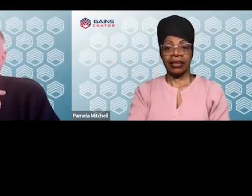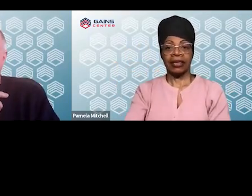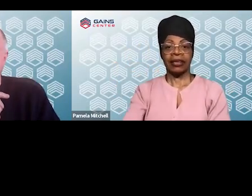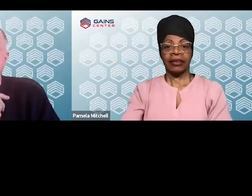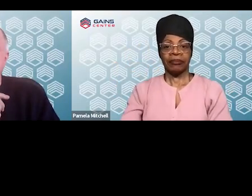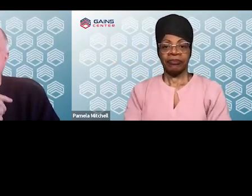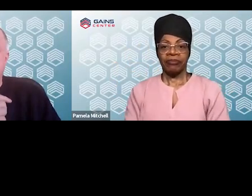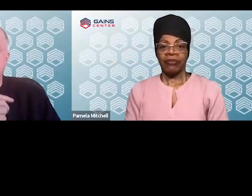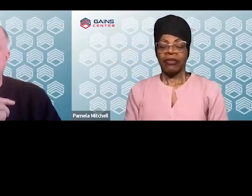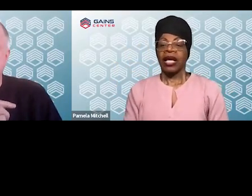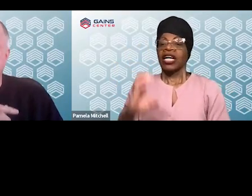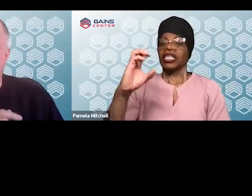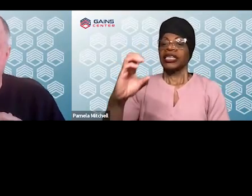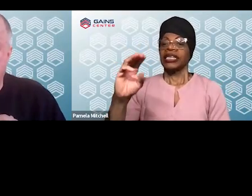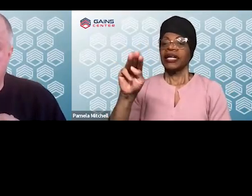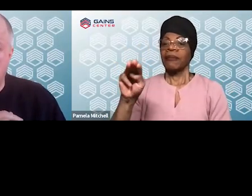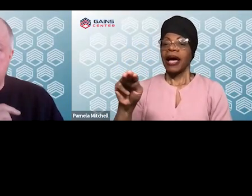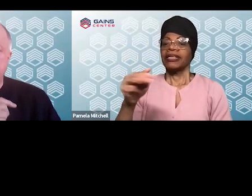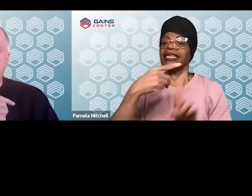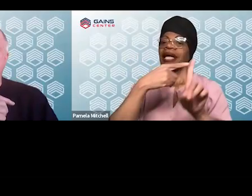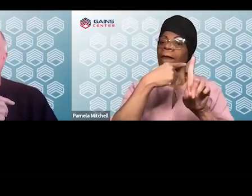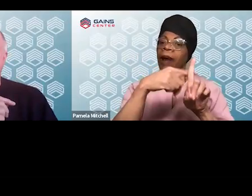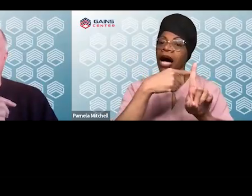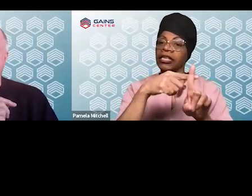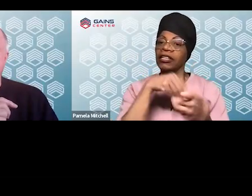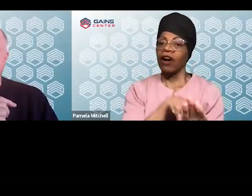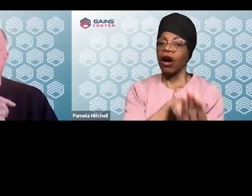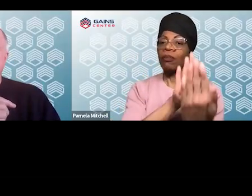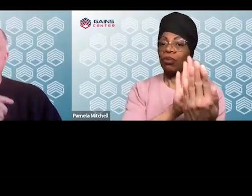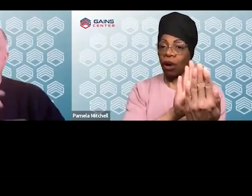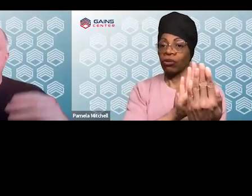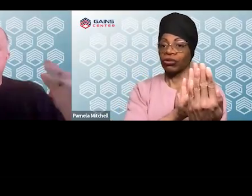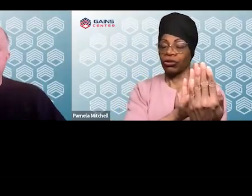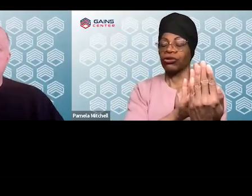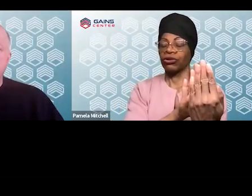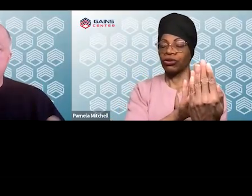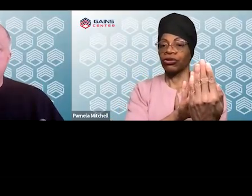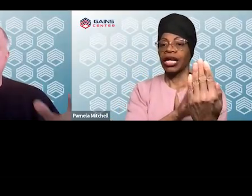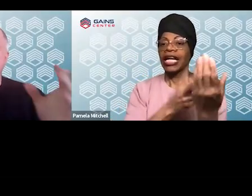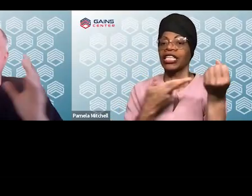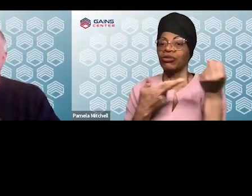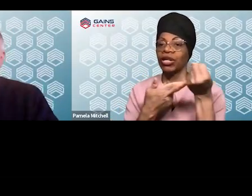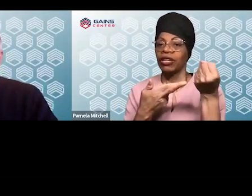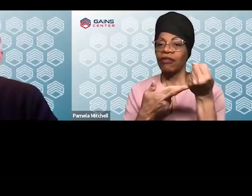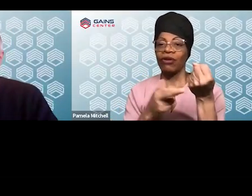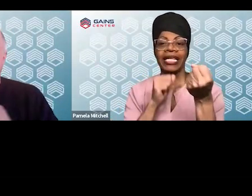As I said, contingency management is a positive approach. It's reinforcement. It is not punishment.